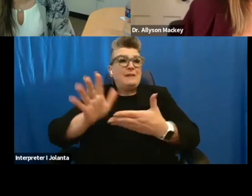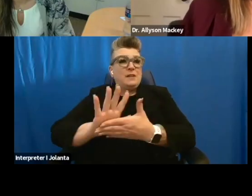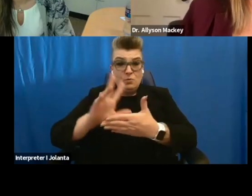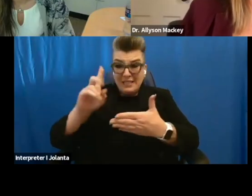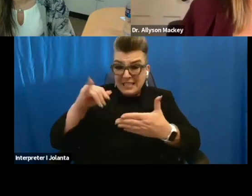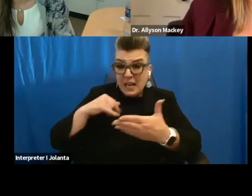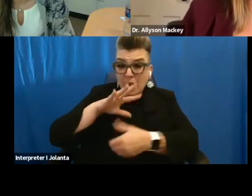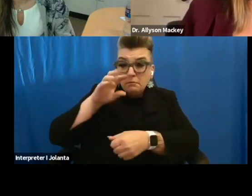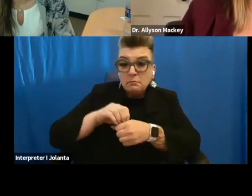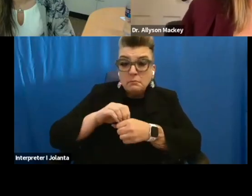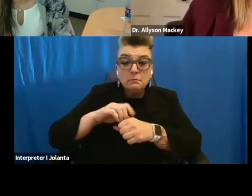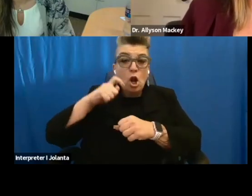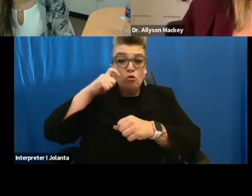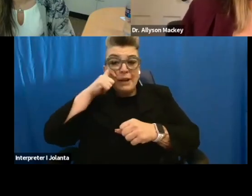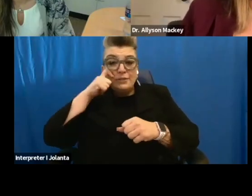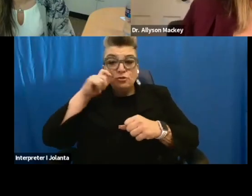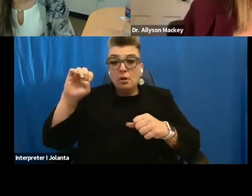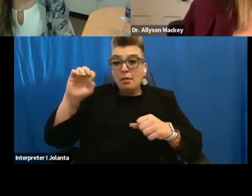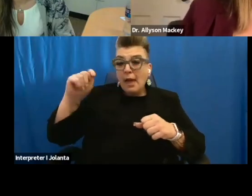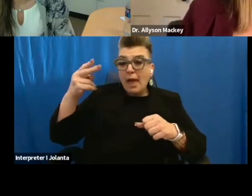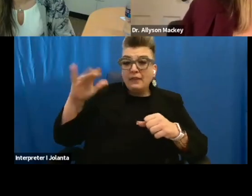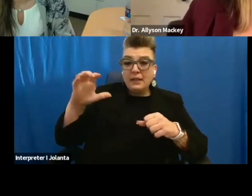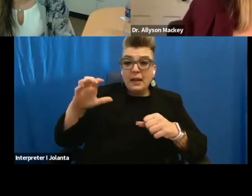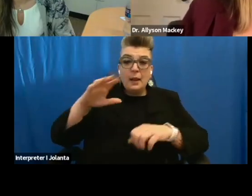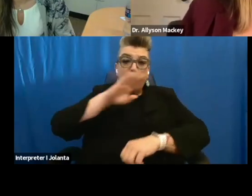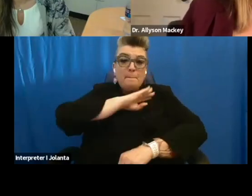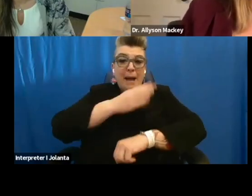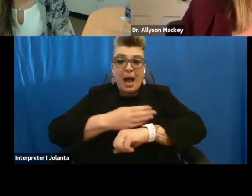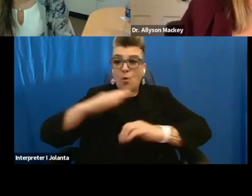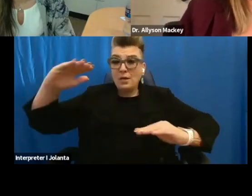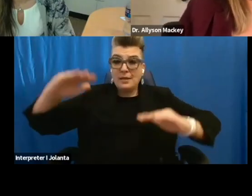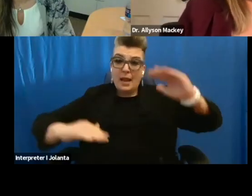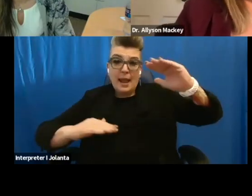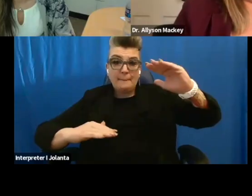dynamics between the facilitator and the child and family um what's really important about that